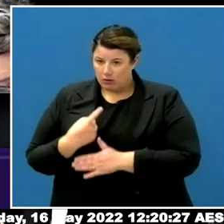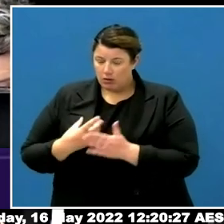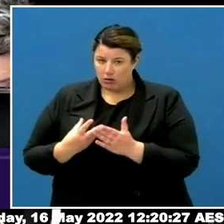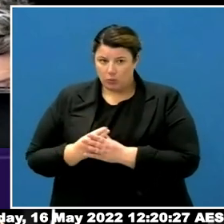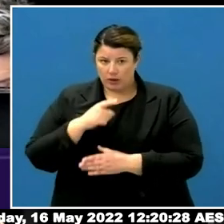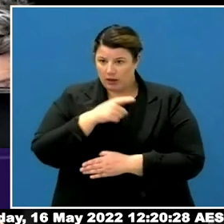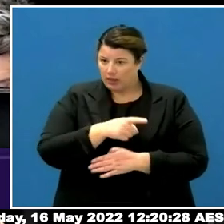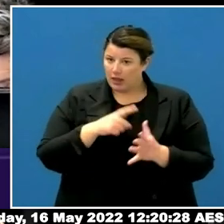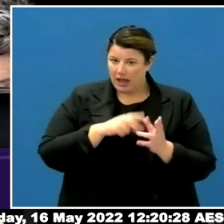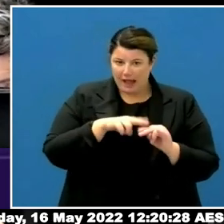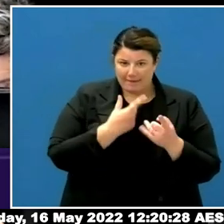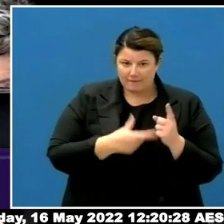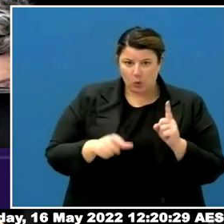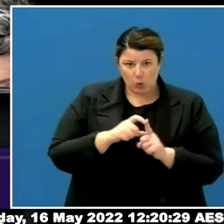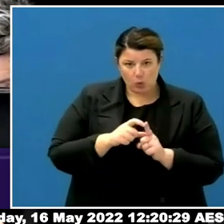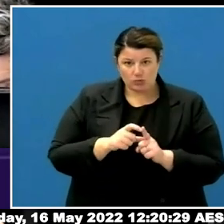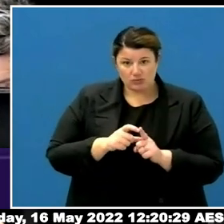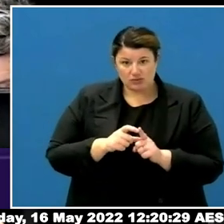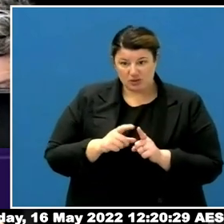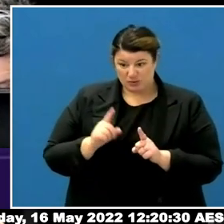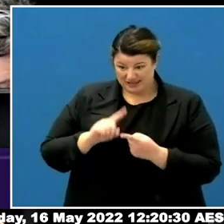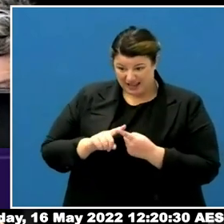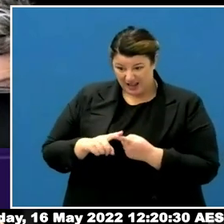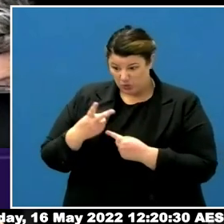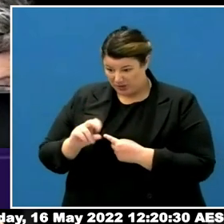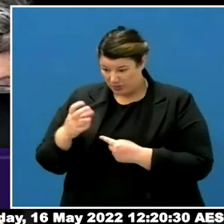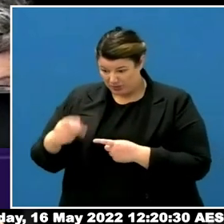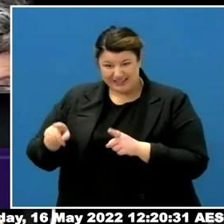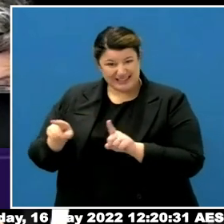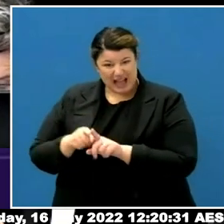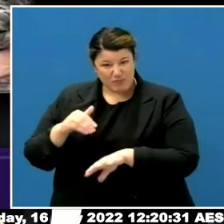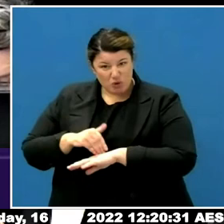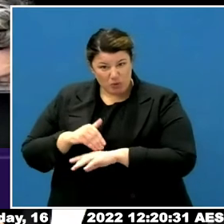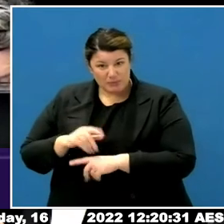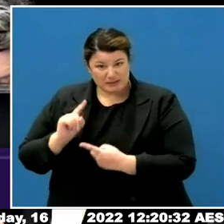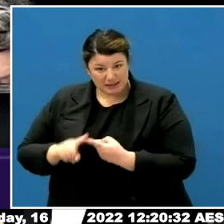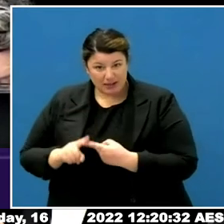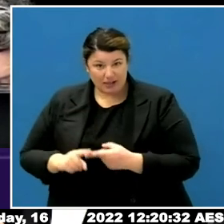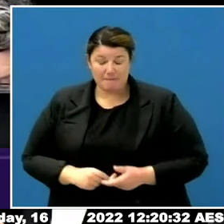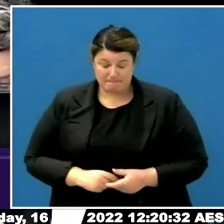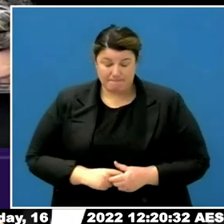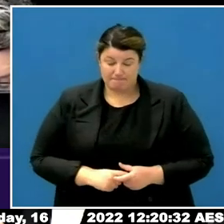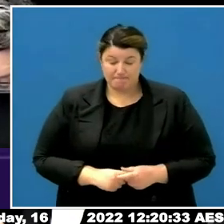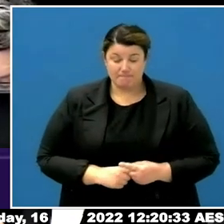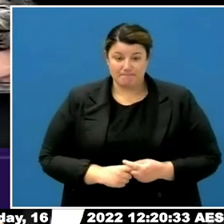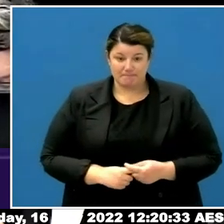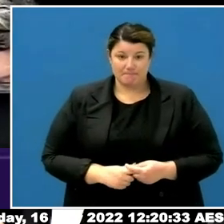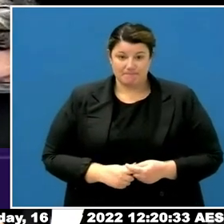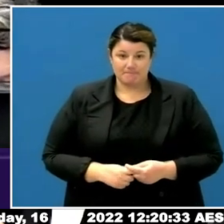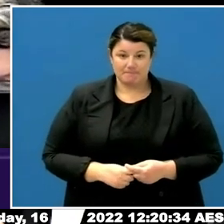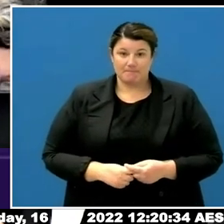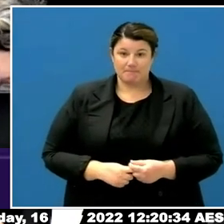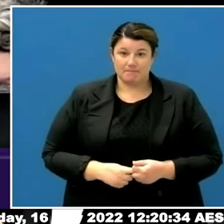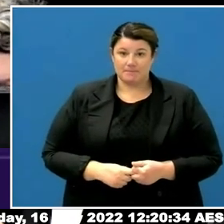Yes, they were. MR FOGARTY: - in June 2020.